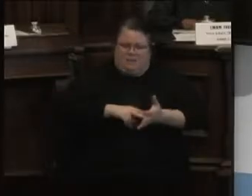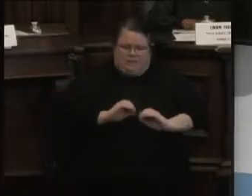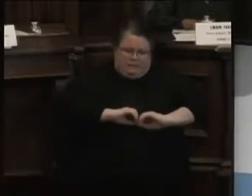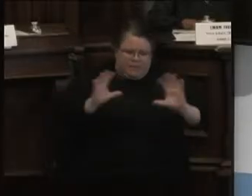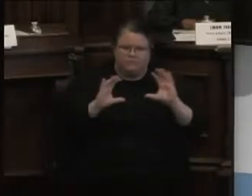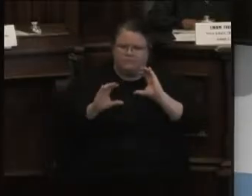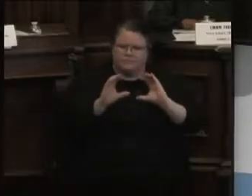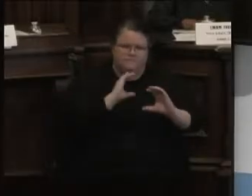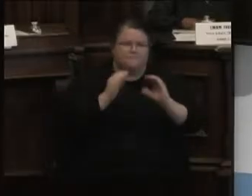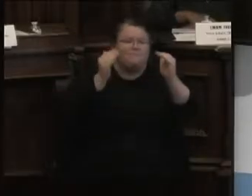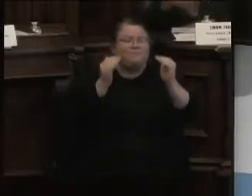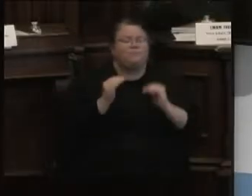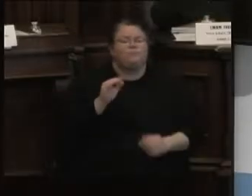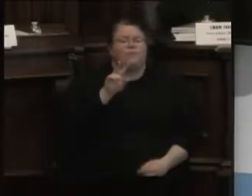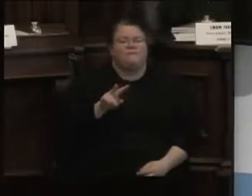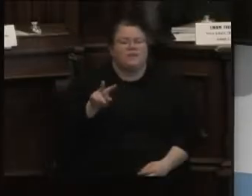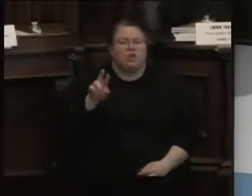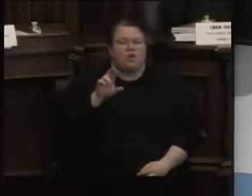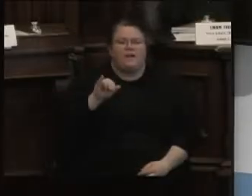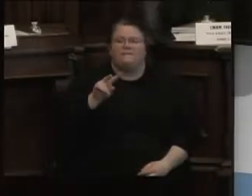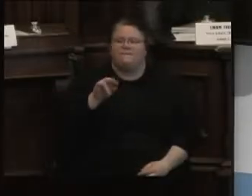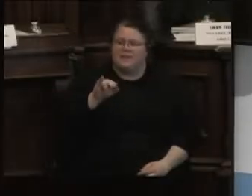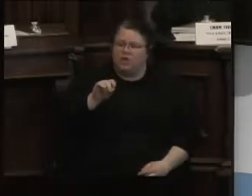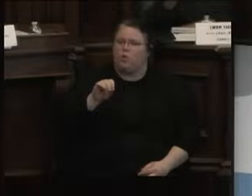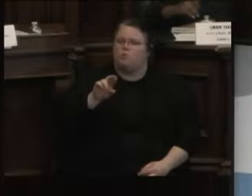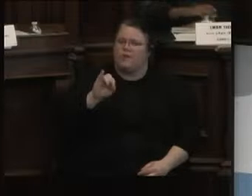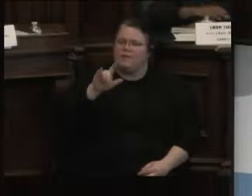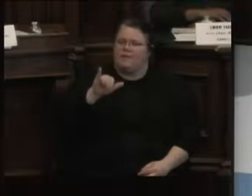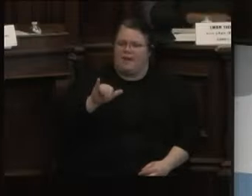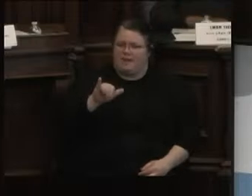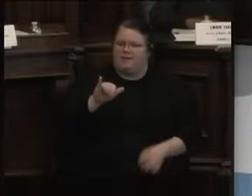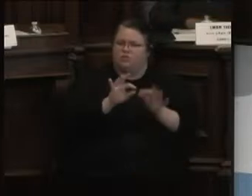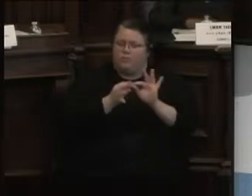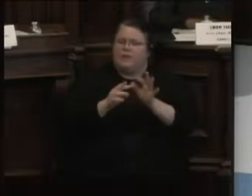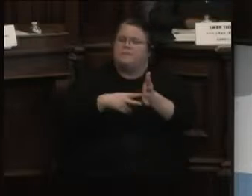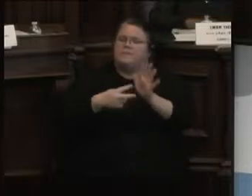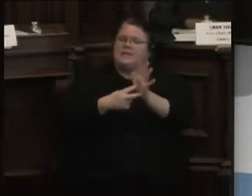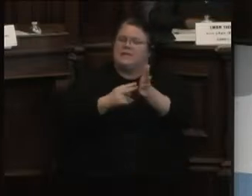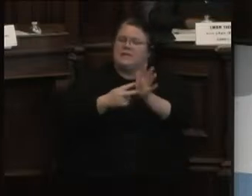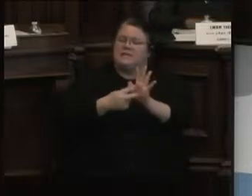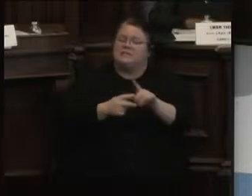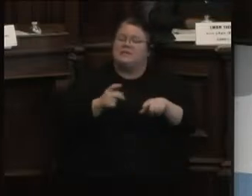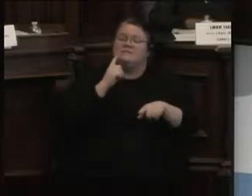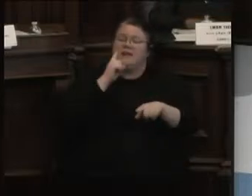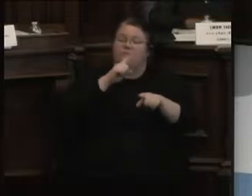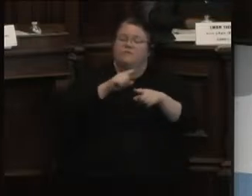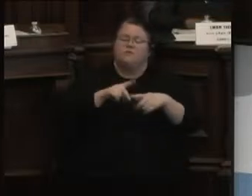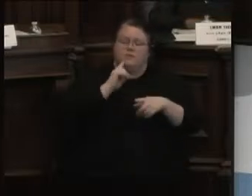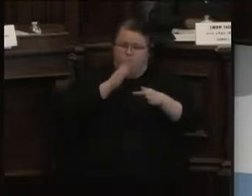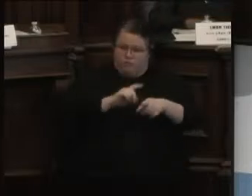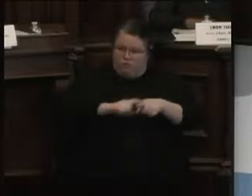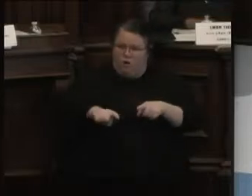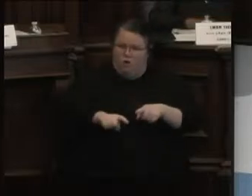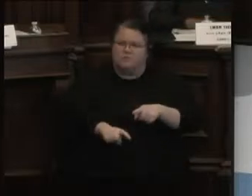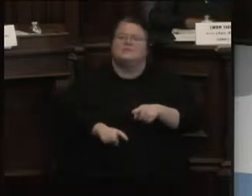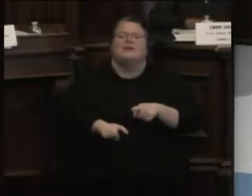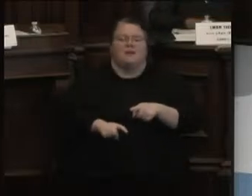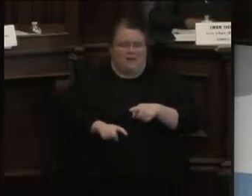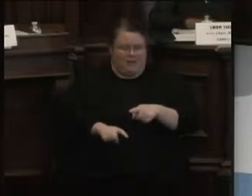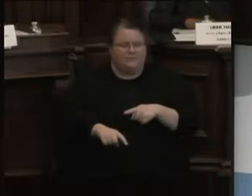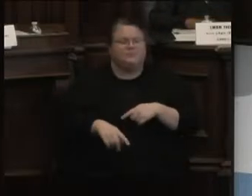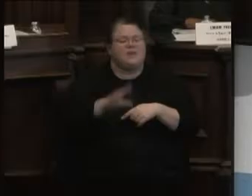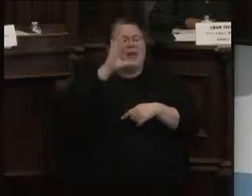and then there can have. VRI is